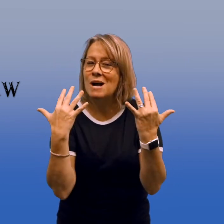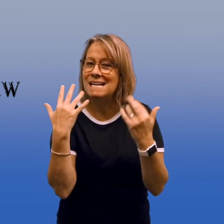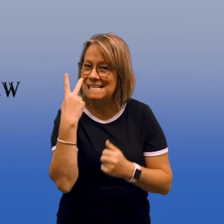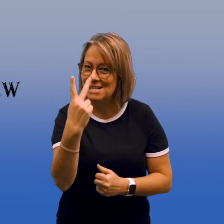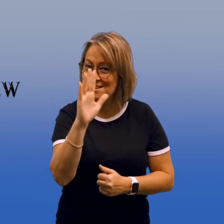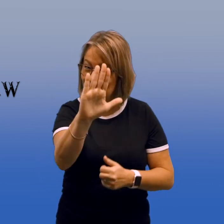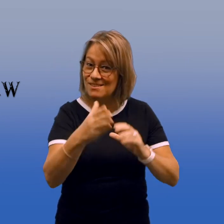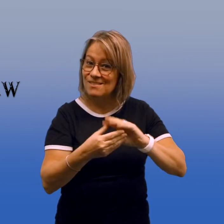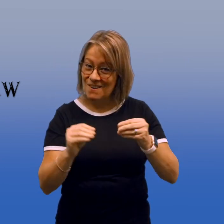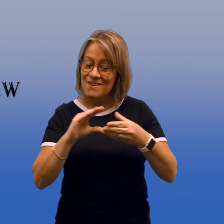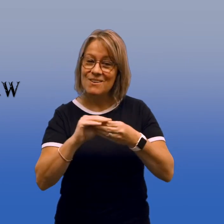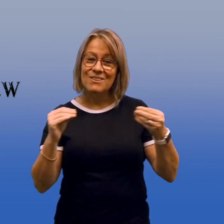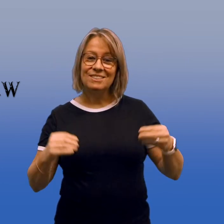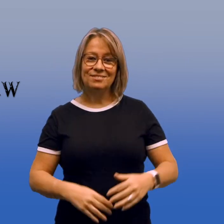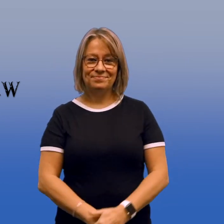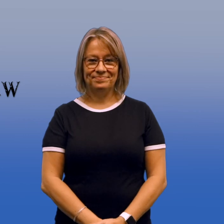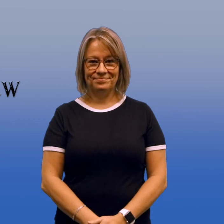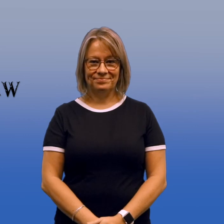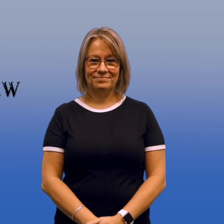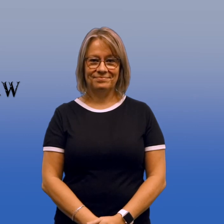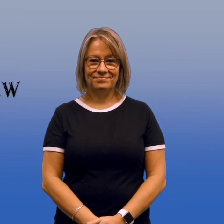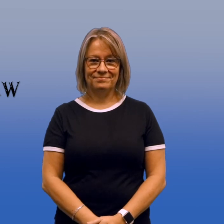I know your teacher can't wait to see your story.